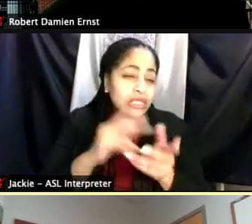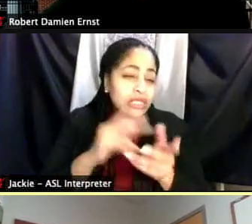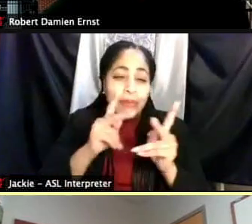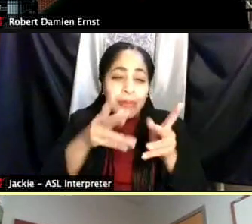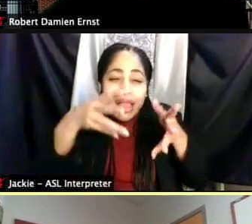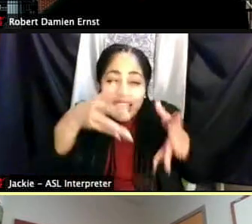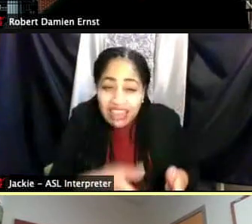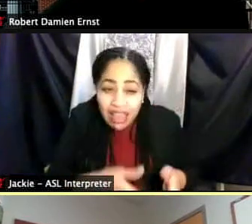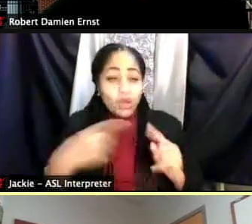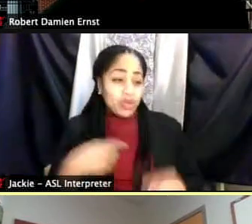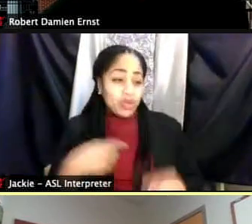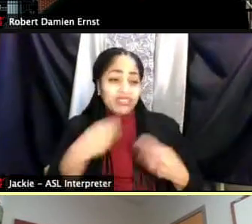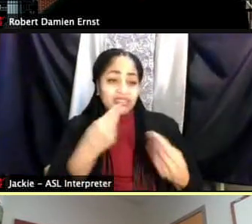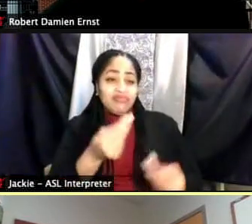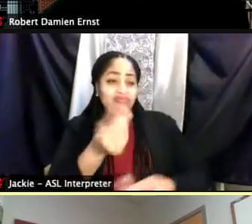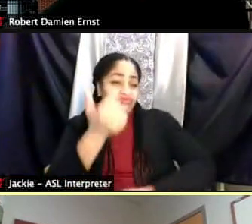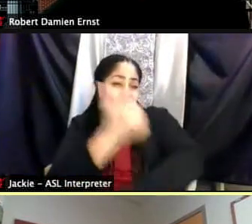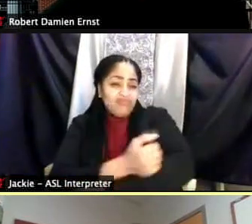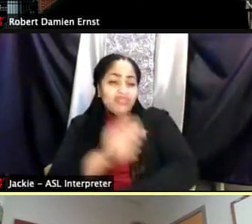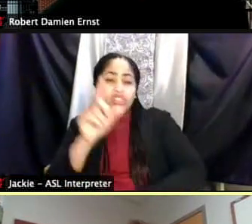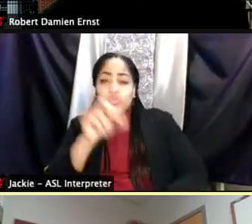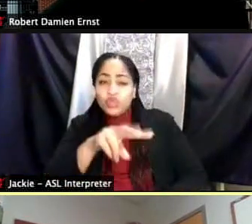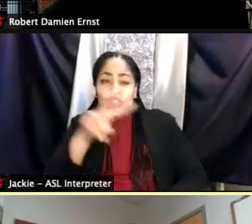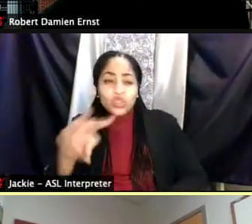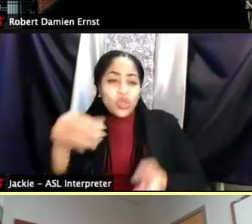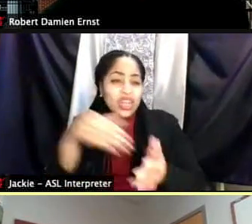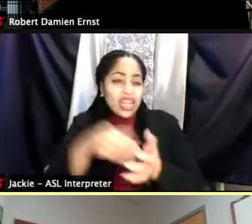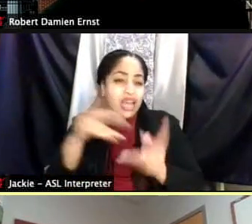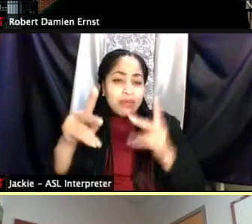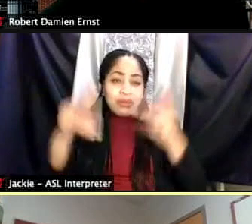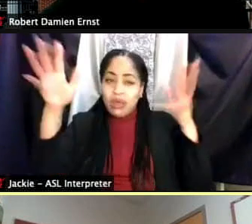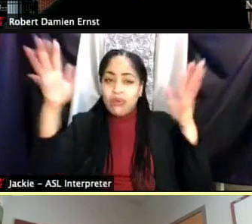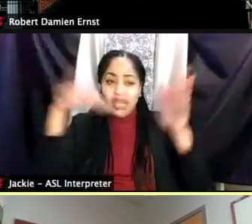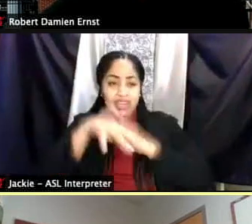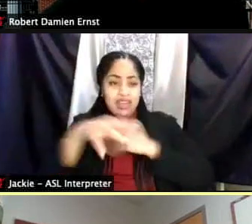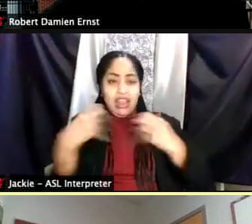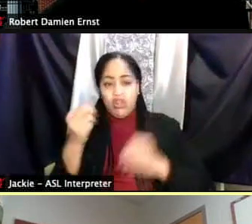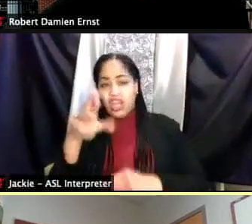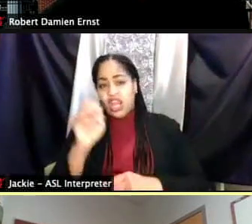as I said 22,000 people so far in the healthcare personnel setting.